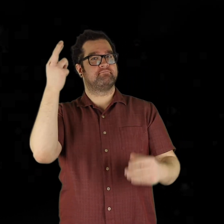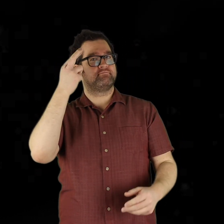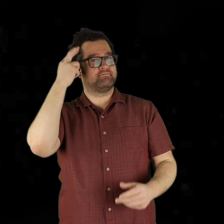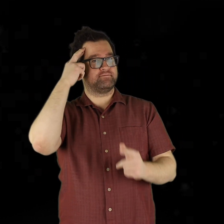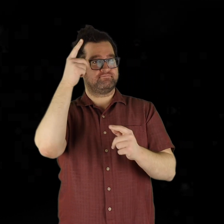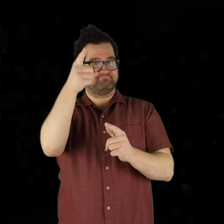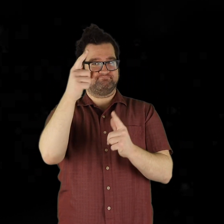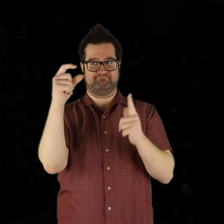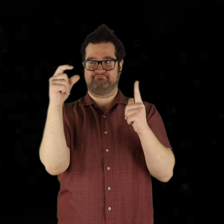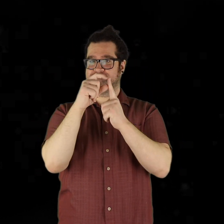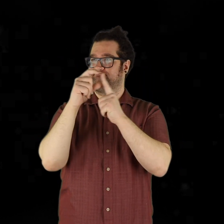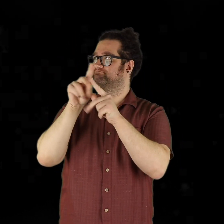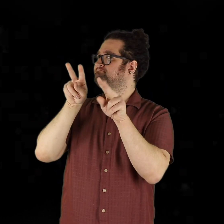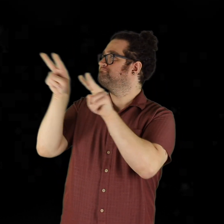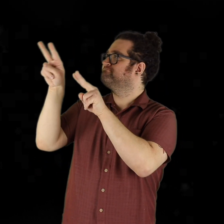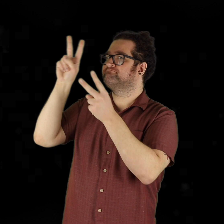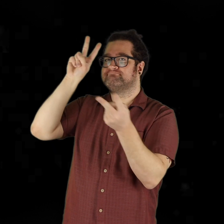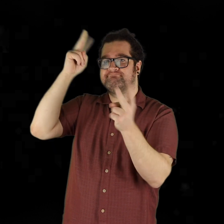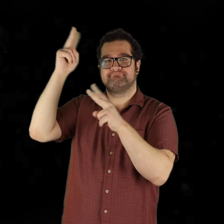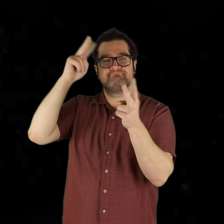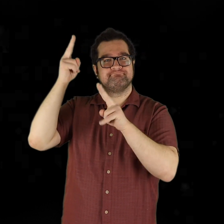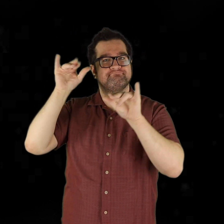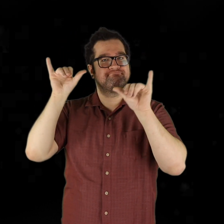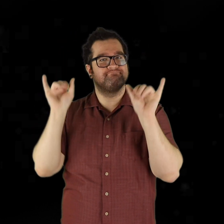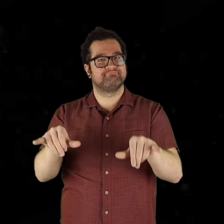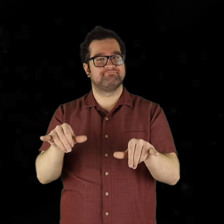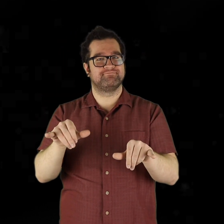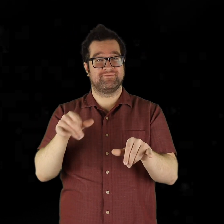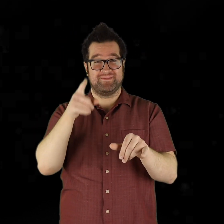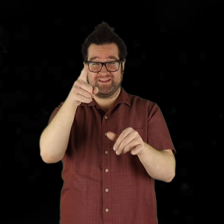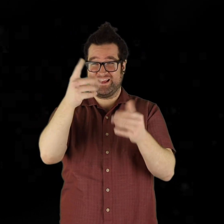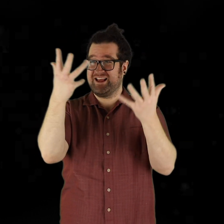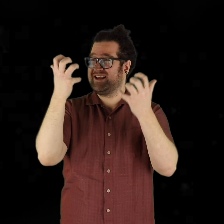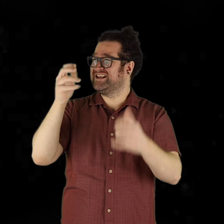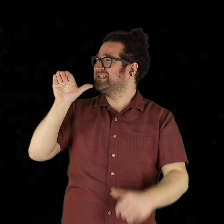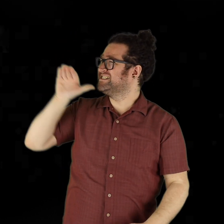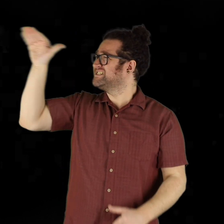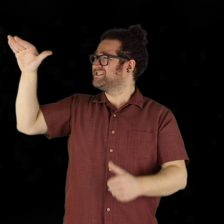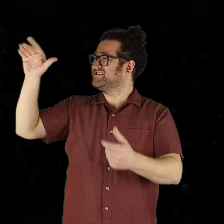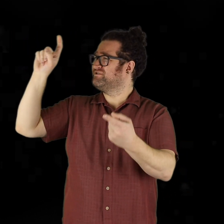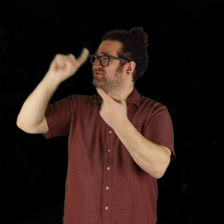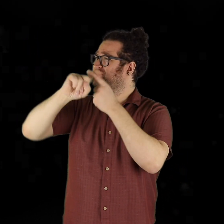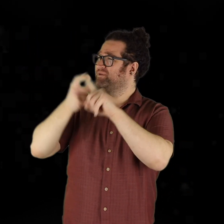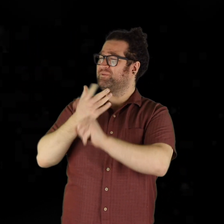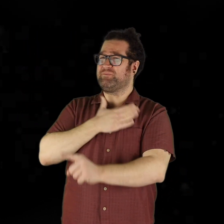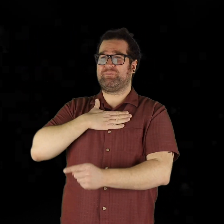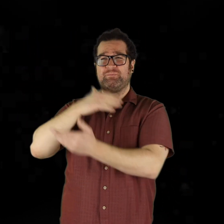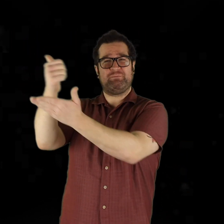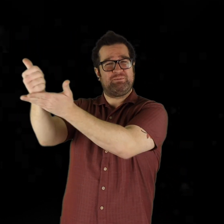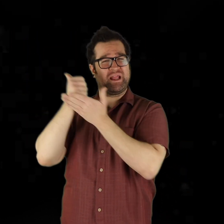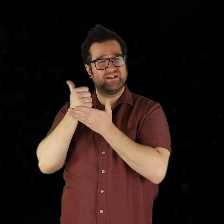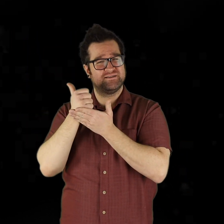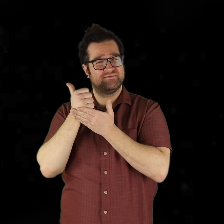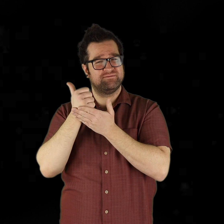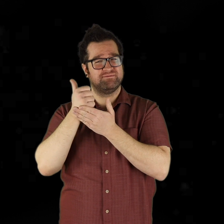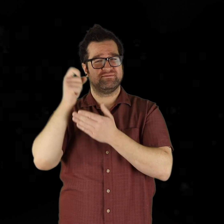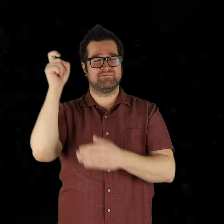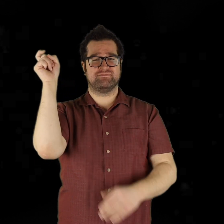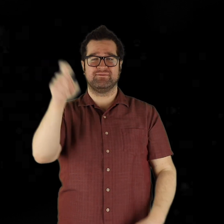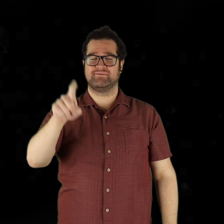And you find that the words were misread- And you want to cry out, "Please help me, friend"?